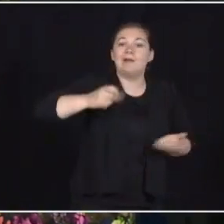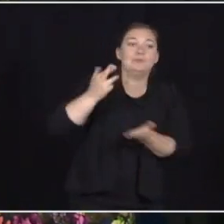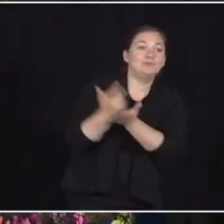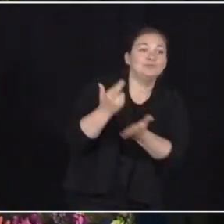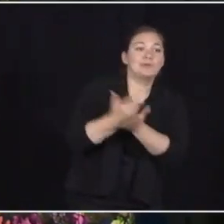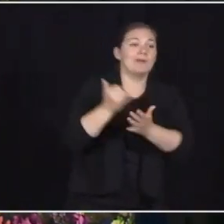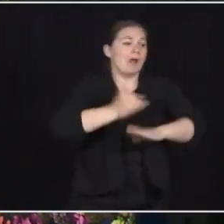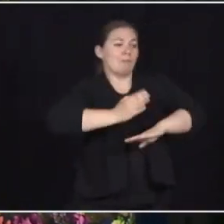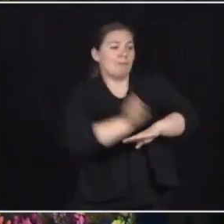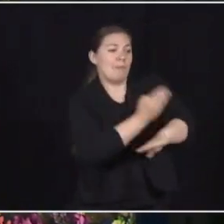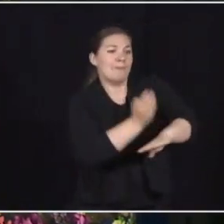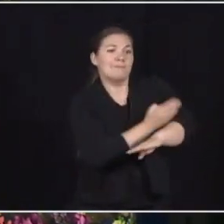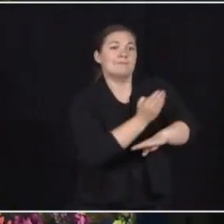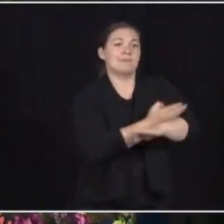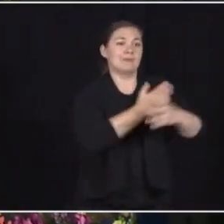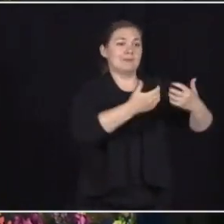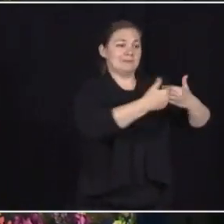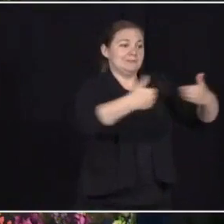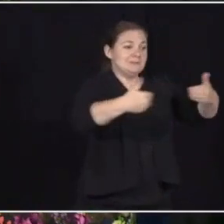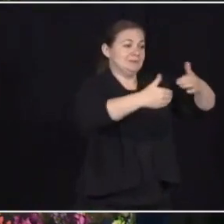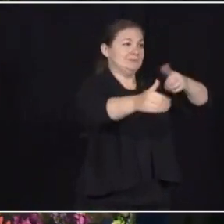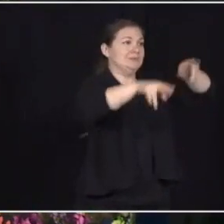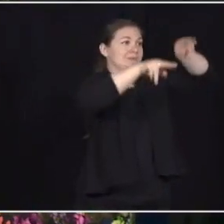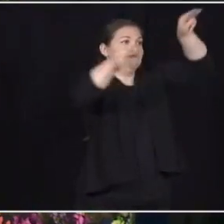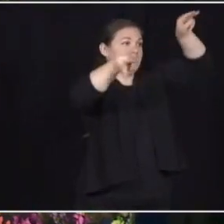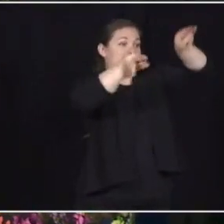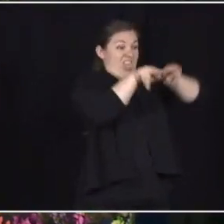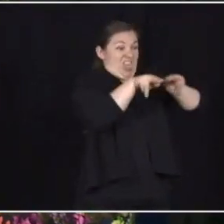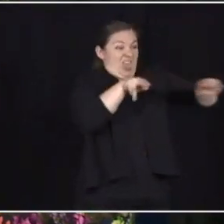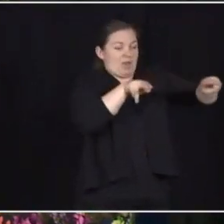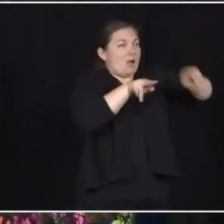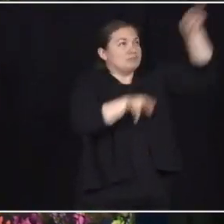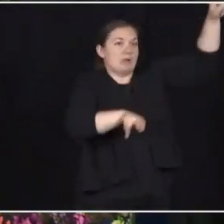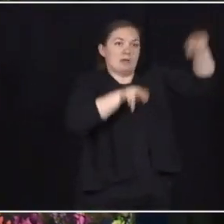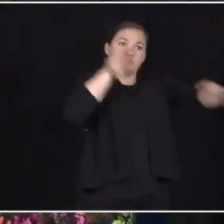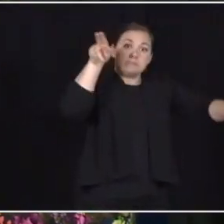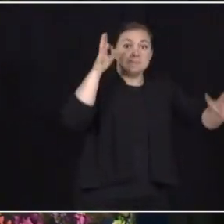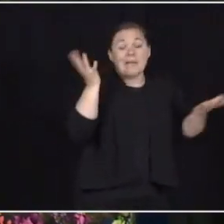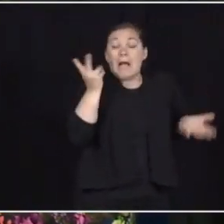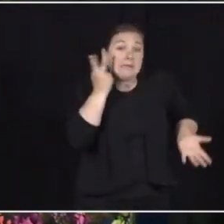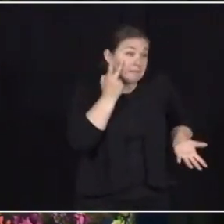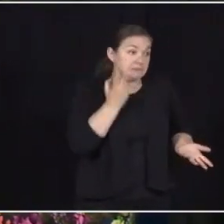if they had to make a few renovations, but we are focused on that area. Next question.